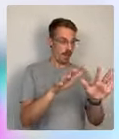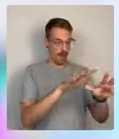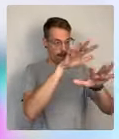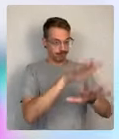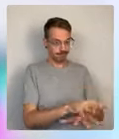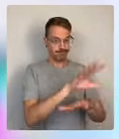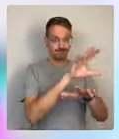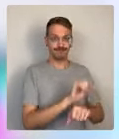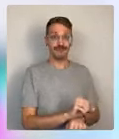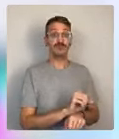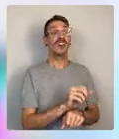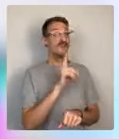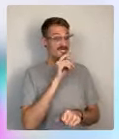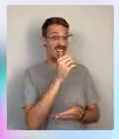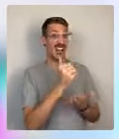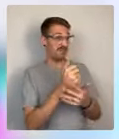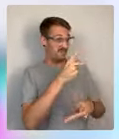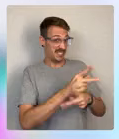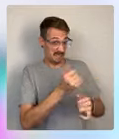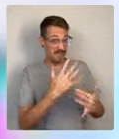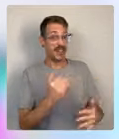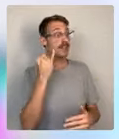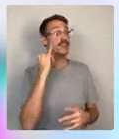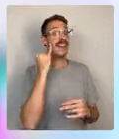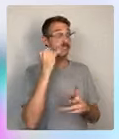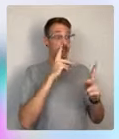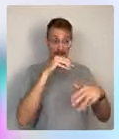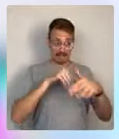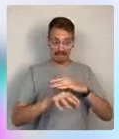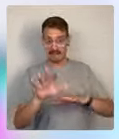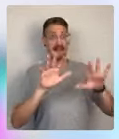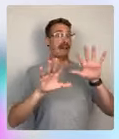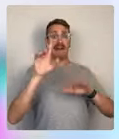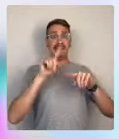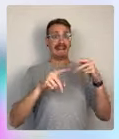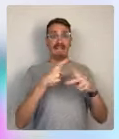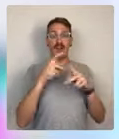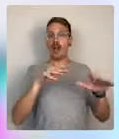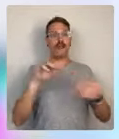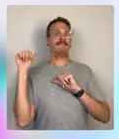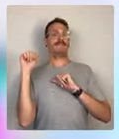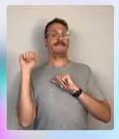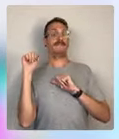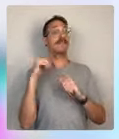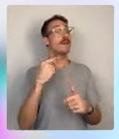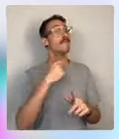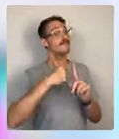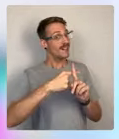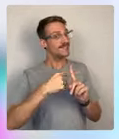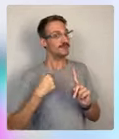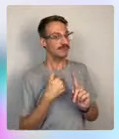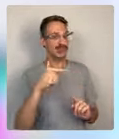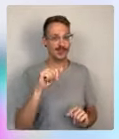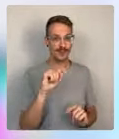and it really helps with player retention, because people leave real quickly if they can't figure it out. And then, we're essentially a QA team,